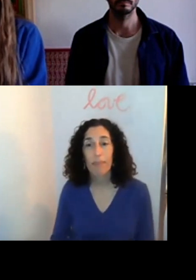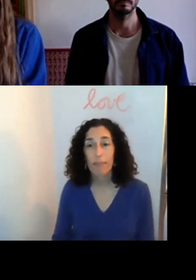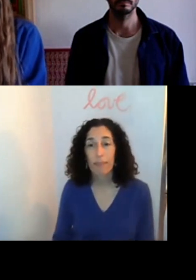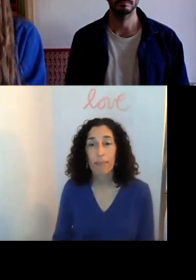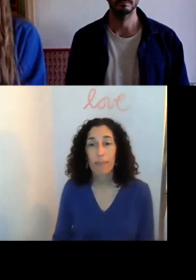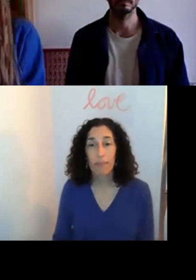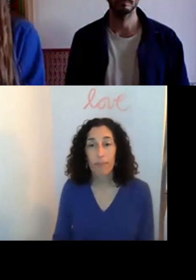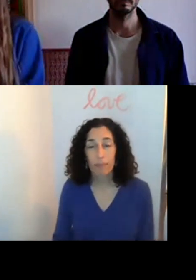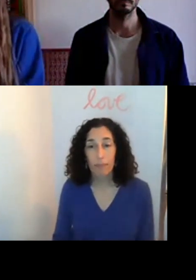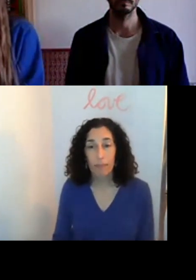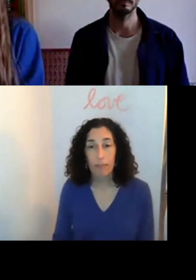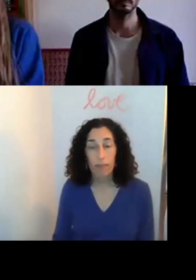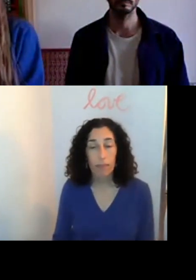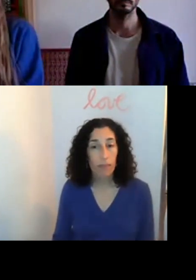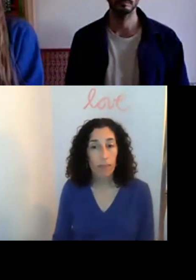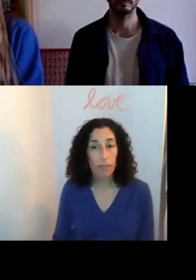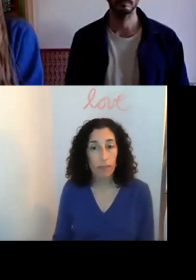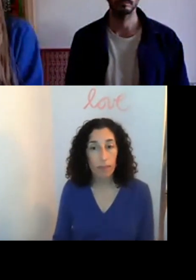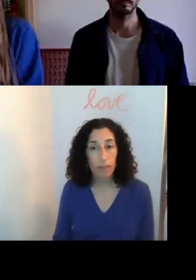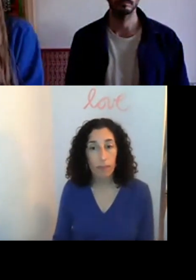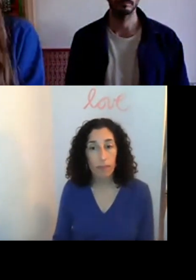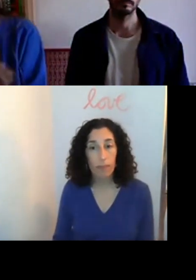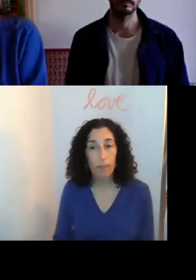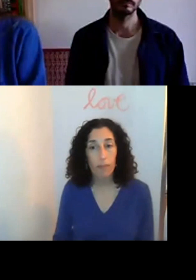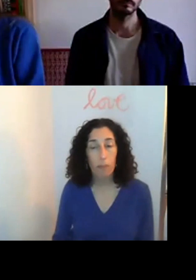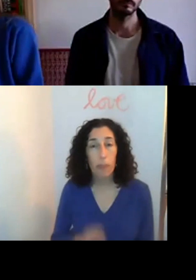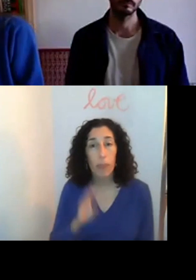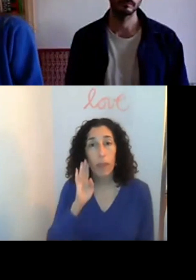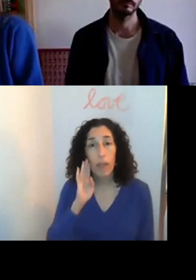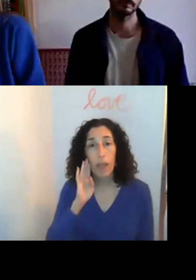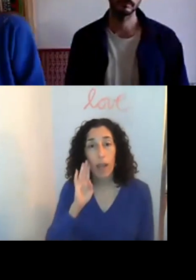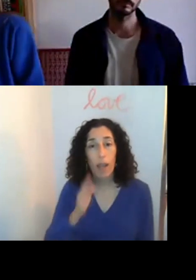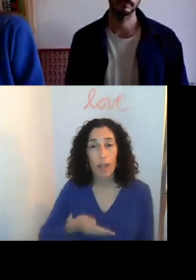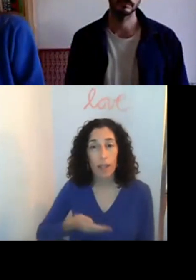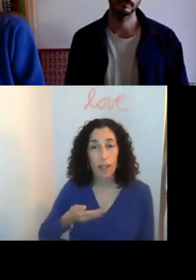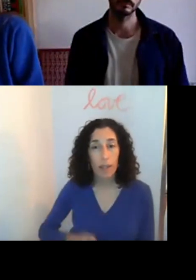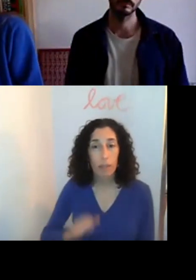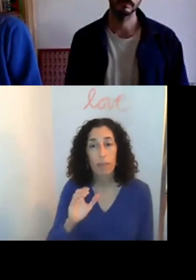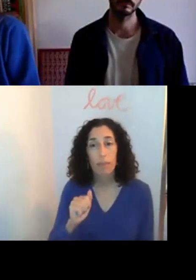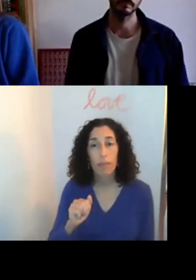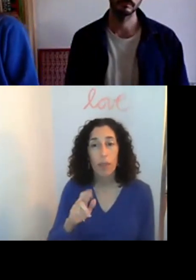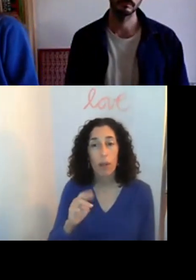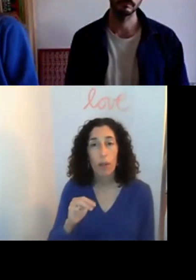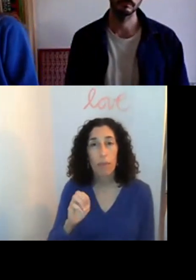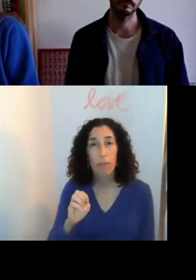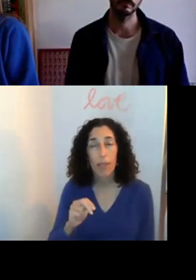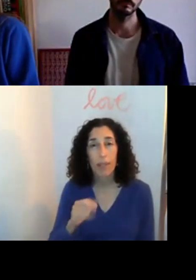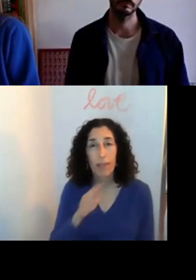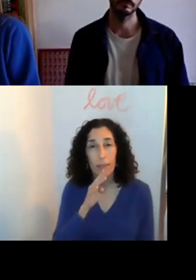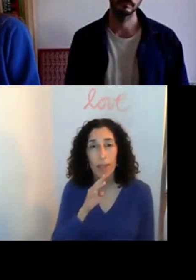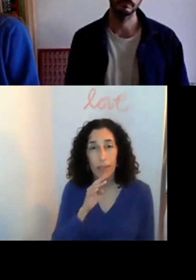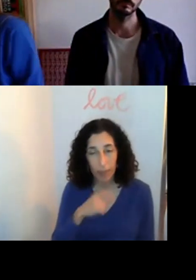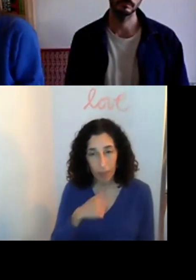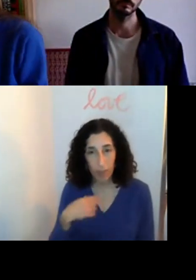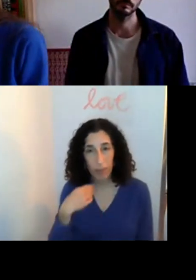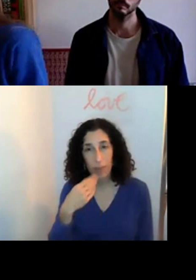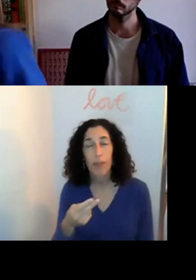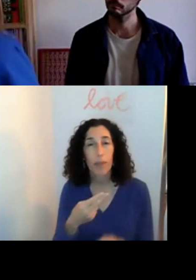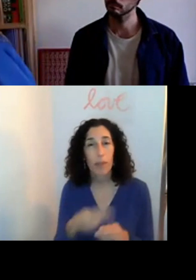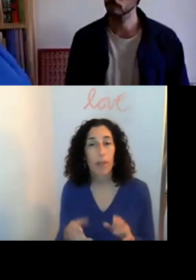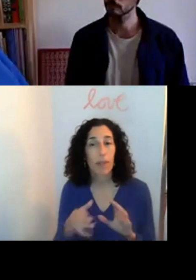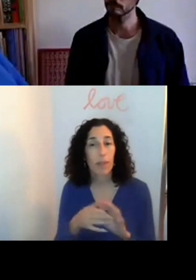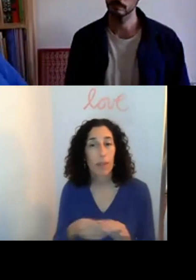alien aspect or mysterious aspect into the design of the site. So we kind of had this